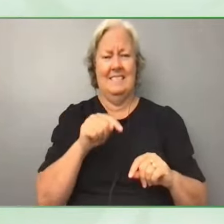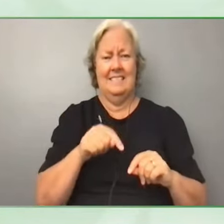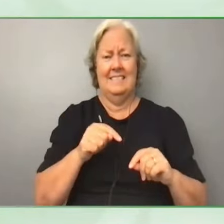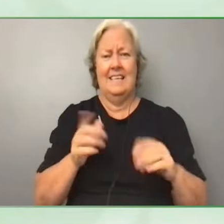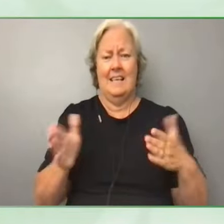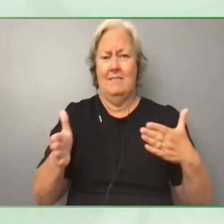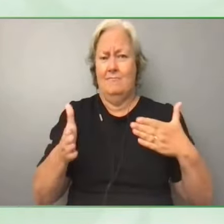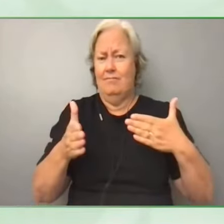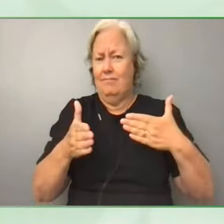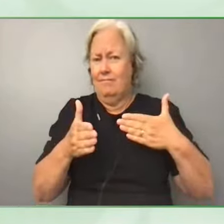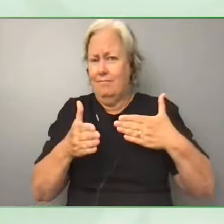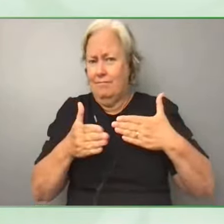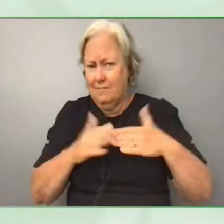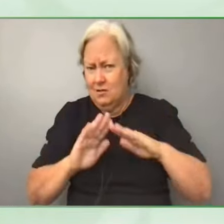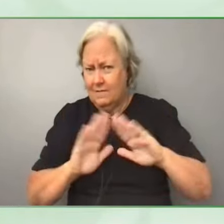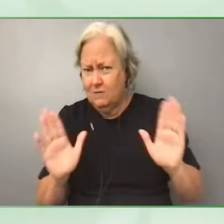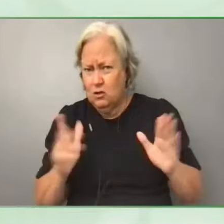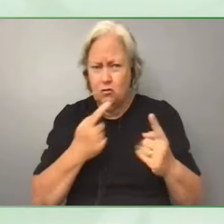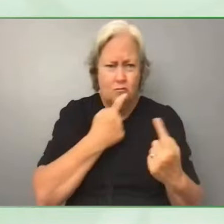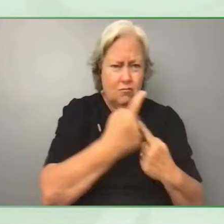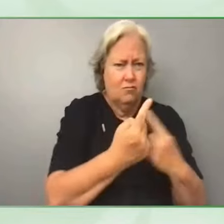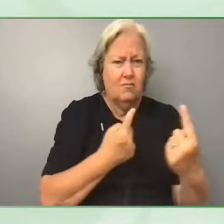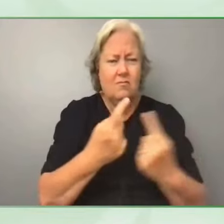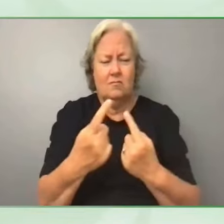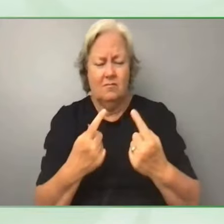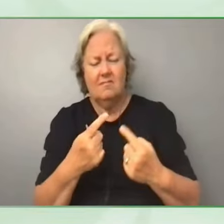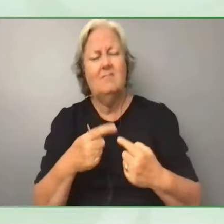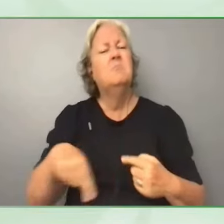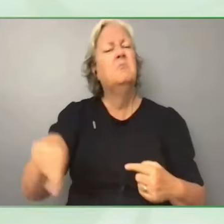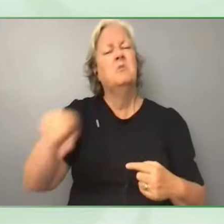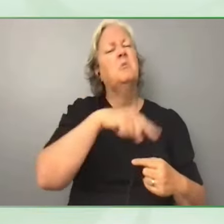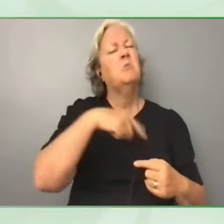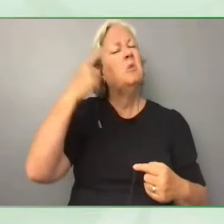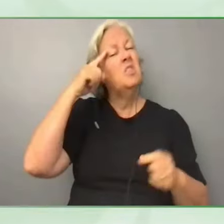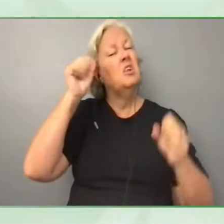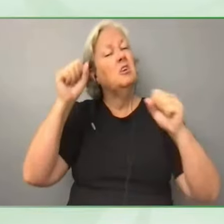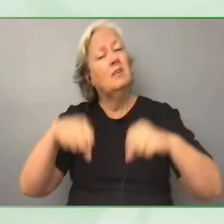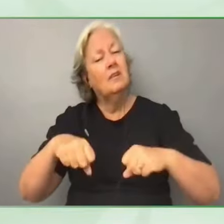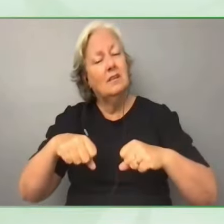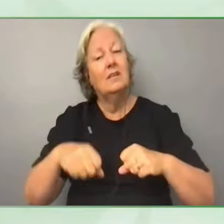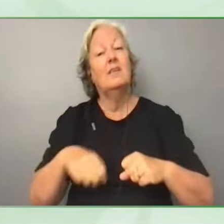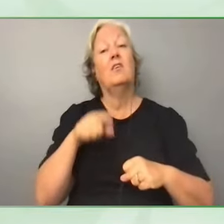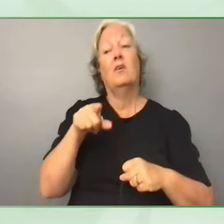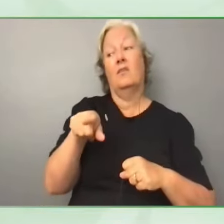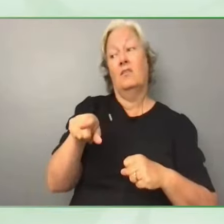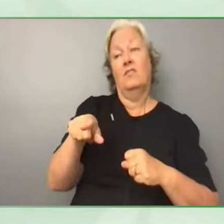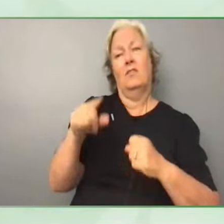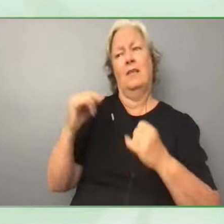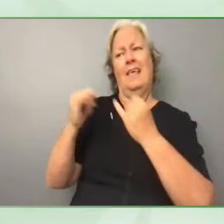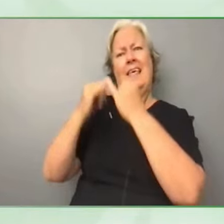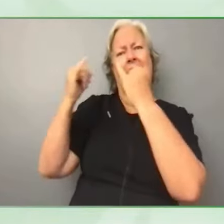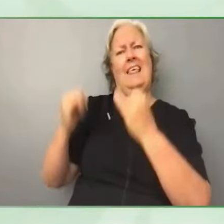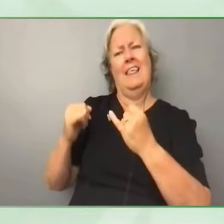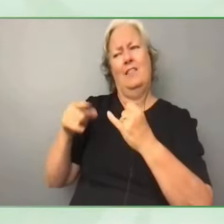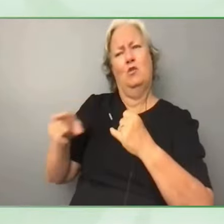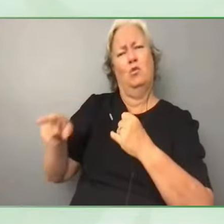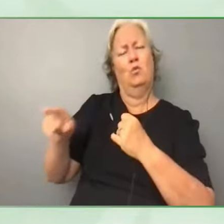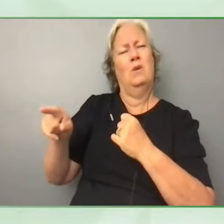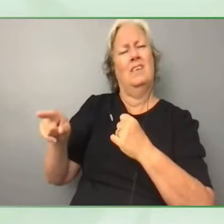And I think that we agree here that this process of deinstitutionalisation is taking too long.